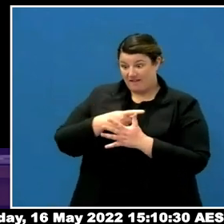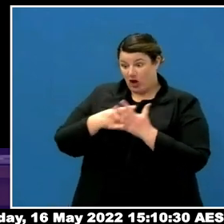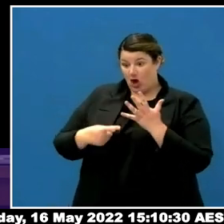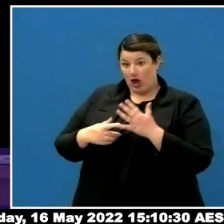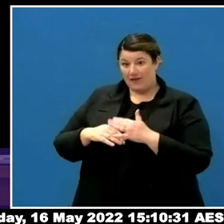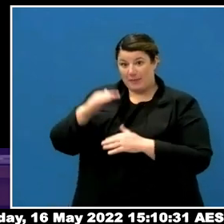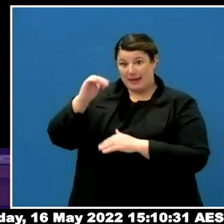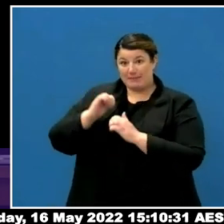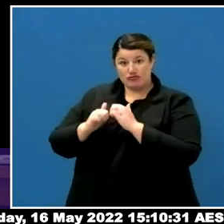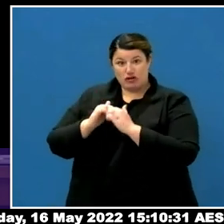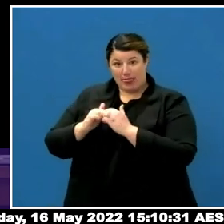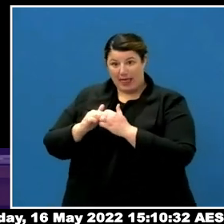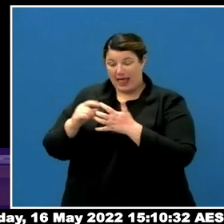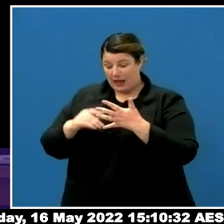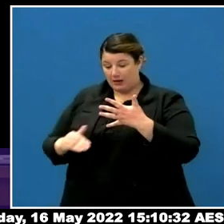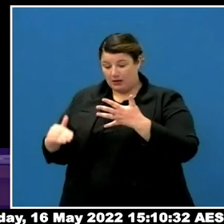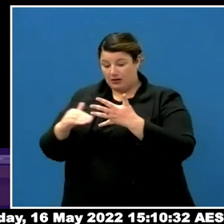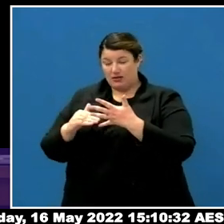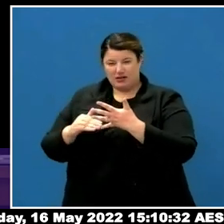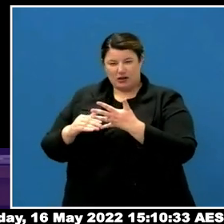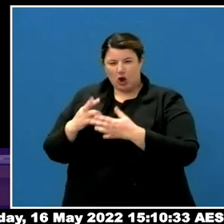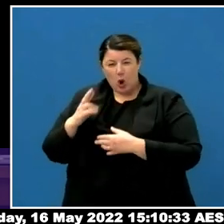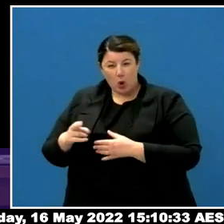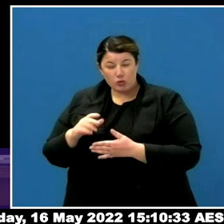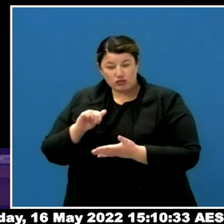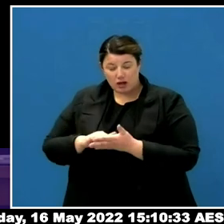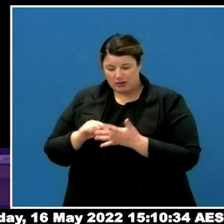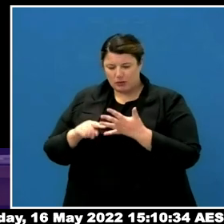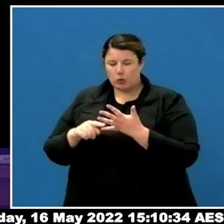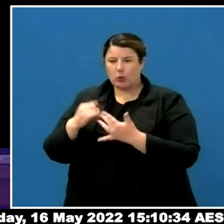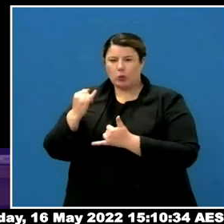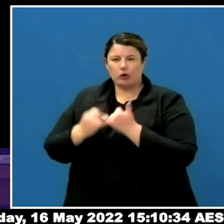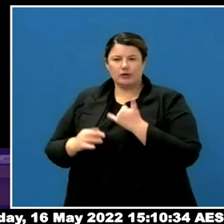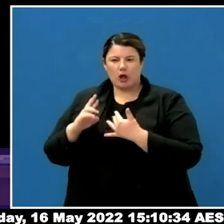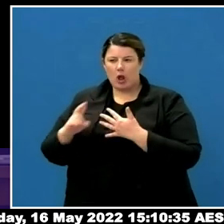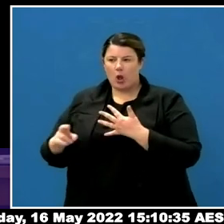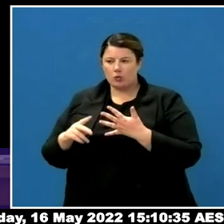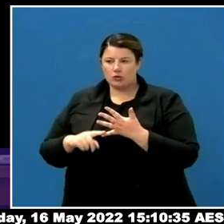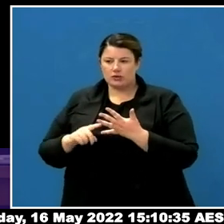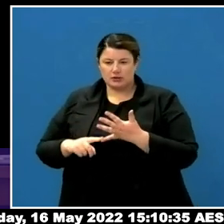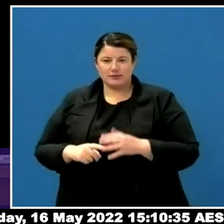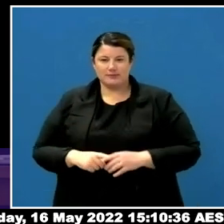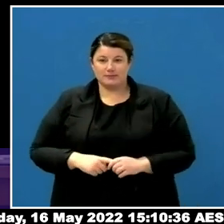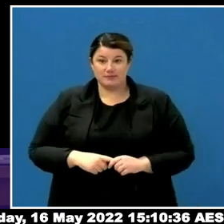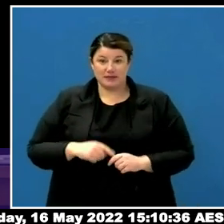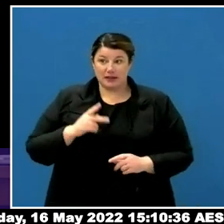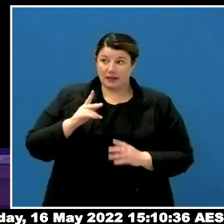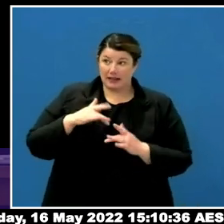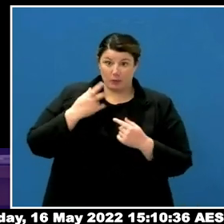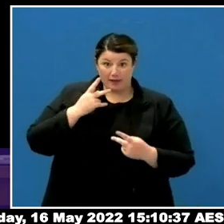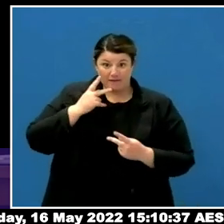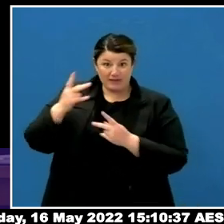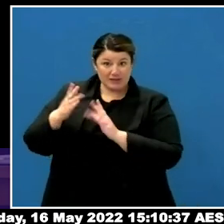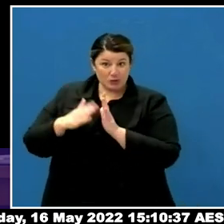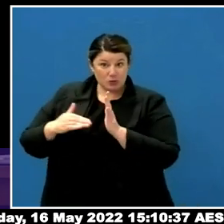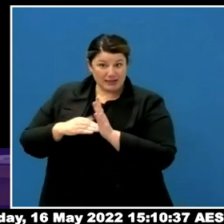Yes. MR FOGARTY: You're planning to go and visit again later this year? Yes, in about five weeks. MR FOGARTY: Fingers crossed.